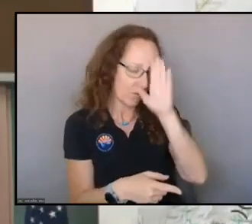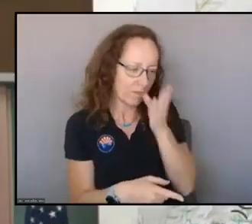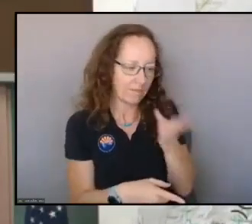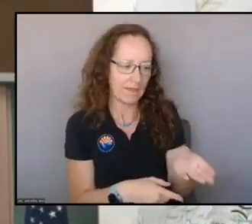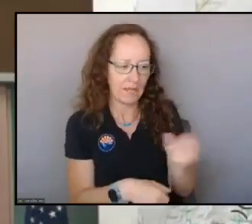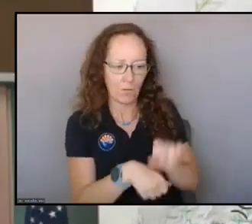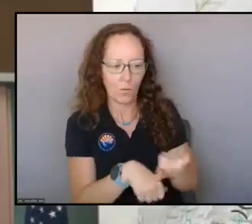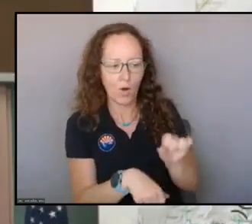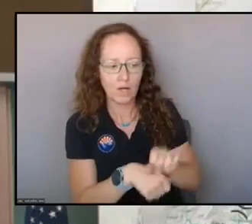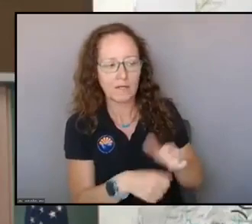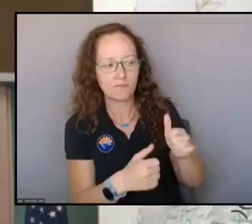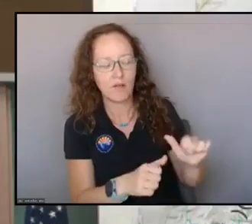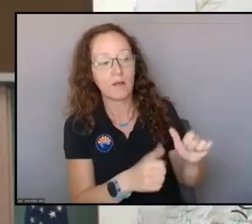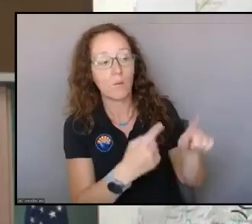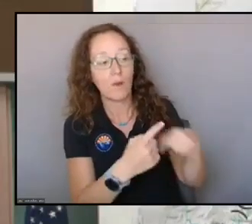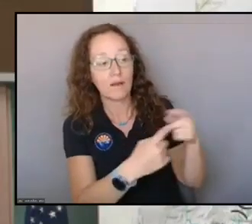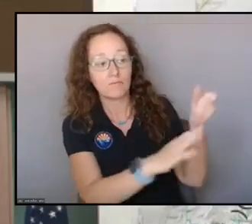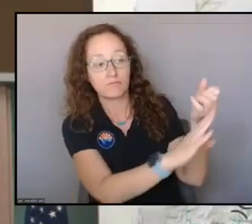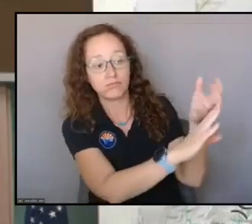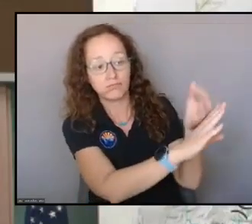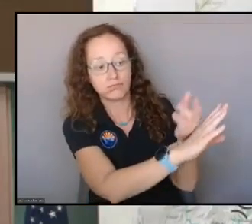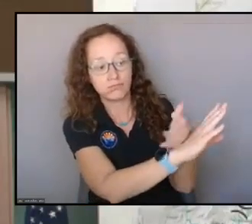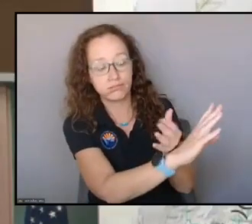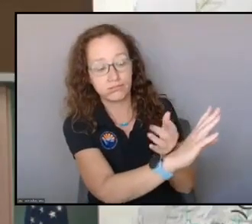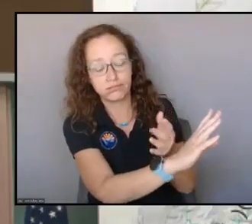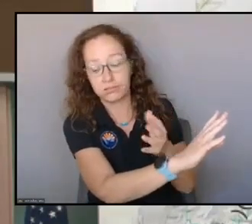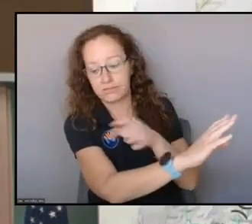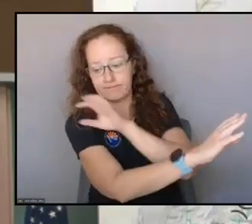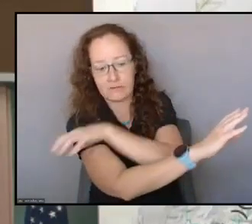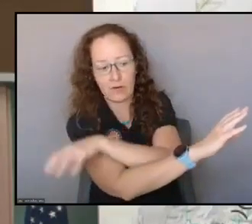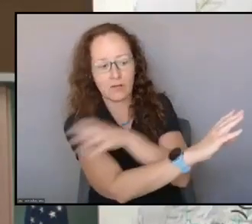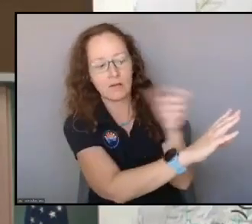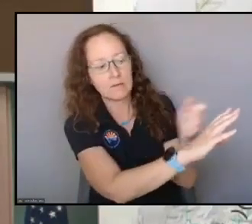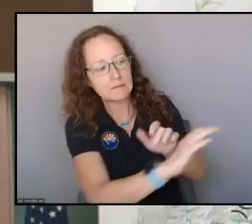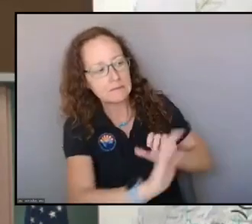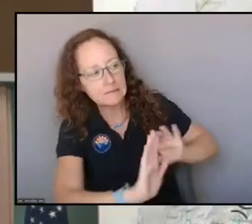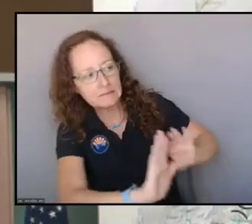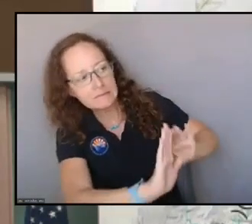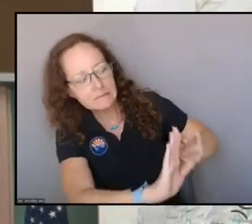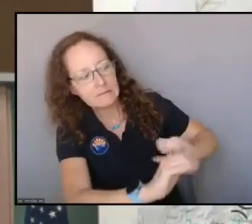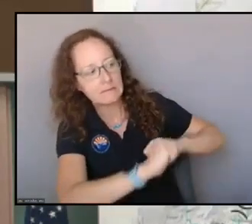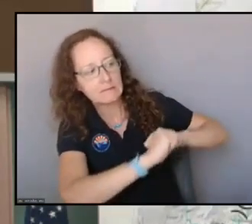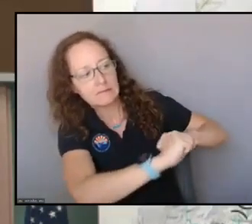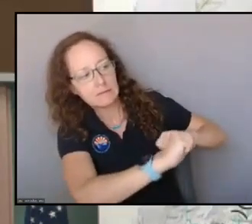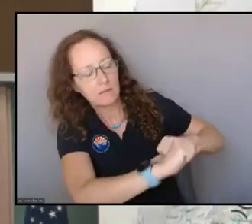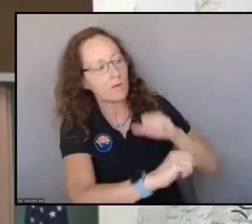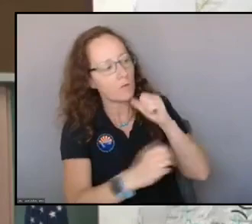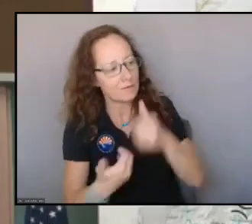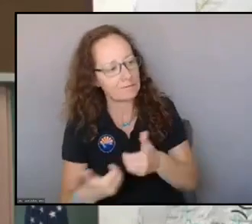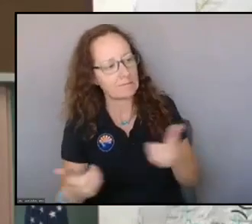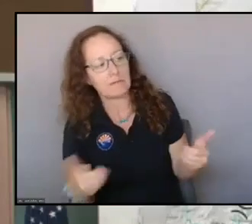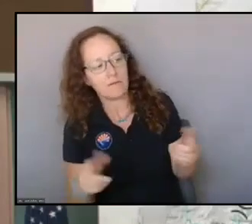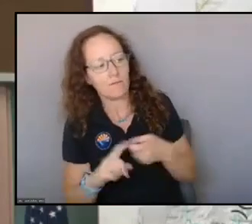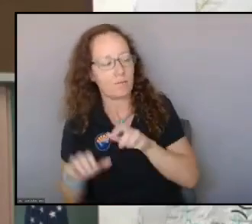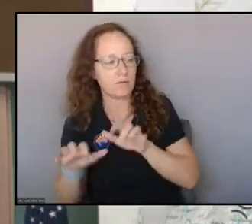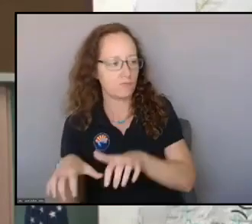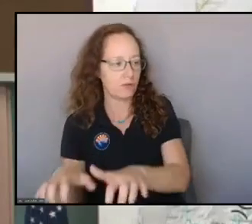OF THAT AS IT BACKS DOWN THE HILL TOWARDS THOSE STRUCTURES AND STOPPING IT AND HALTING IT AWAY FROM THE